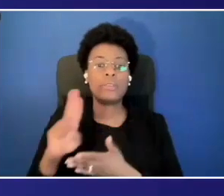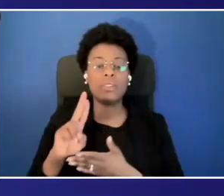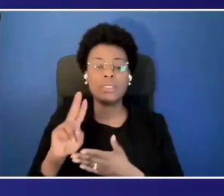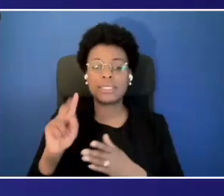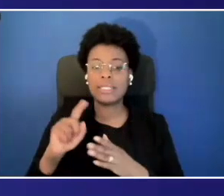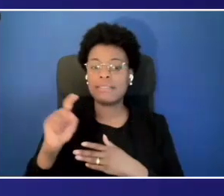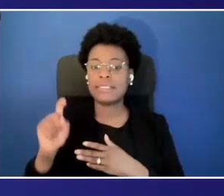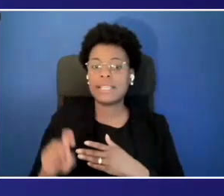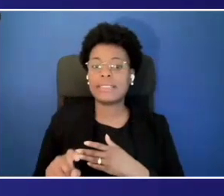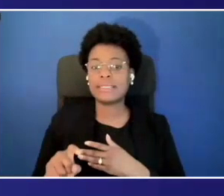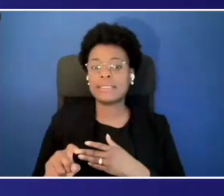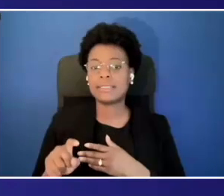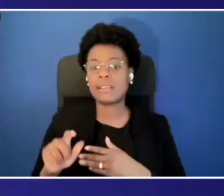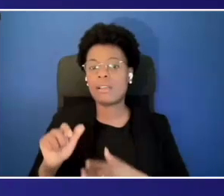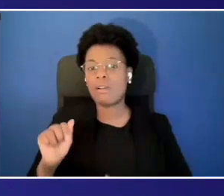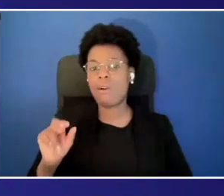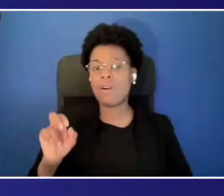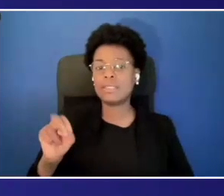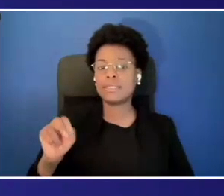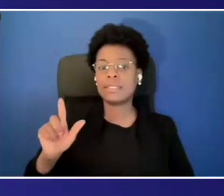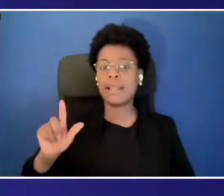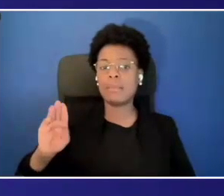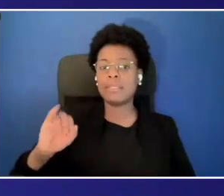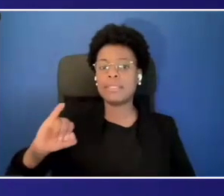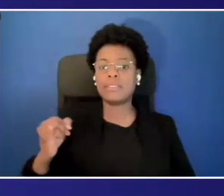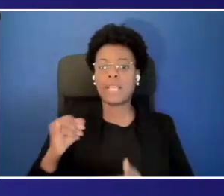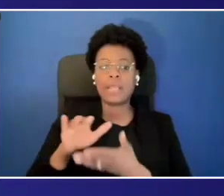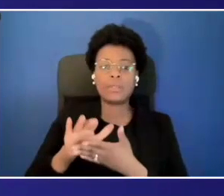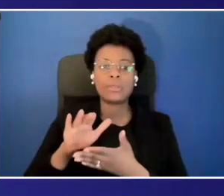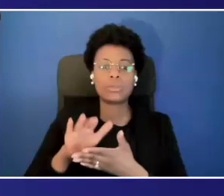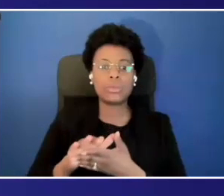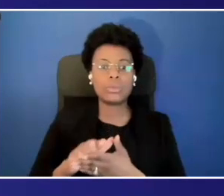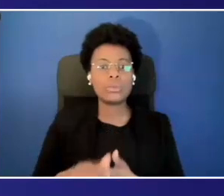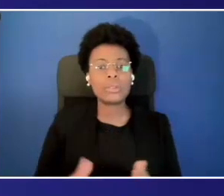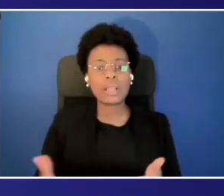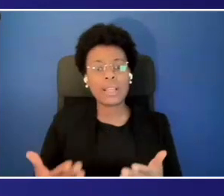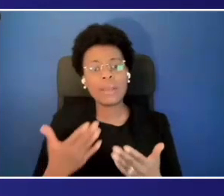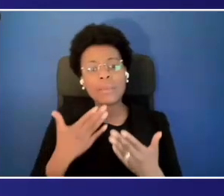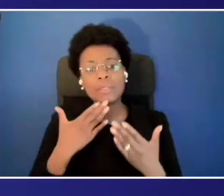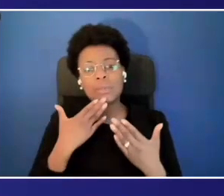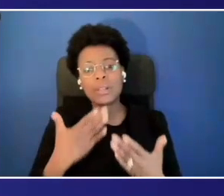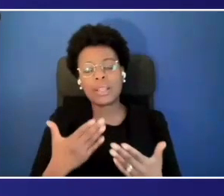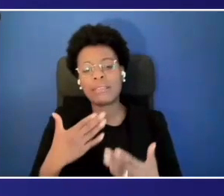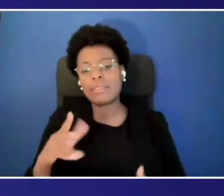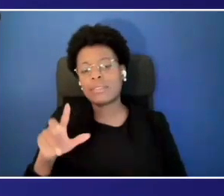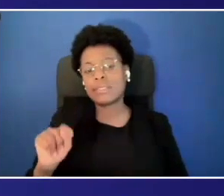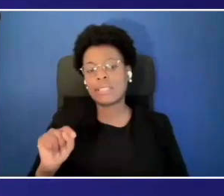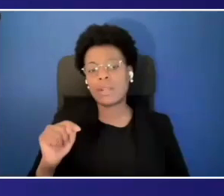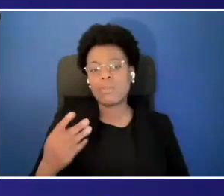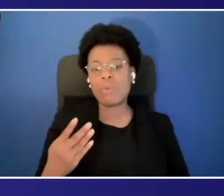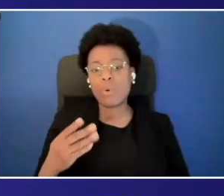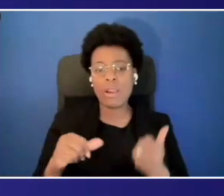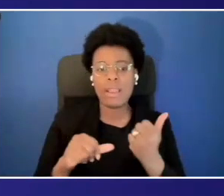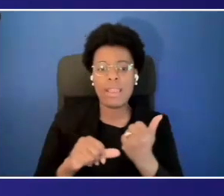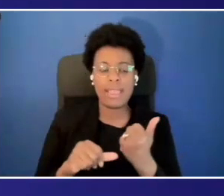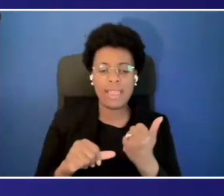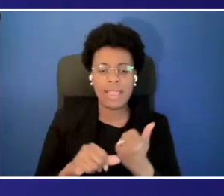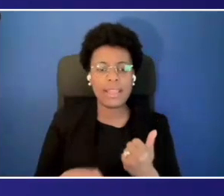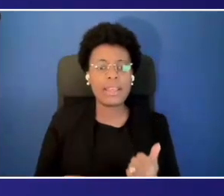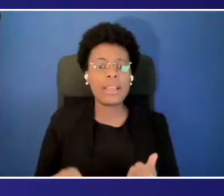And it's thanks to Title 4 aid, including parent plus loans and subsidized loans that my family was able to access higher education.